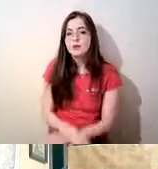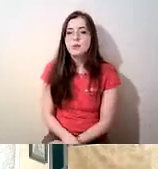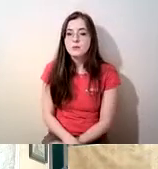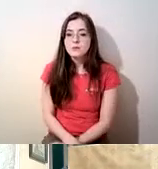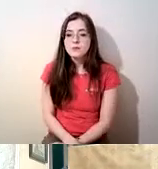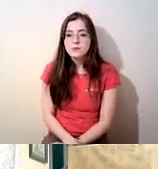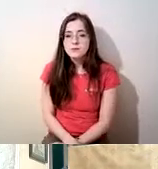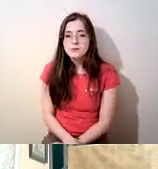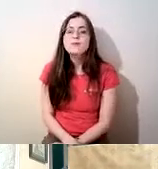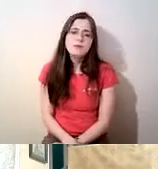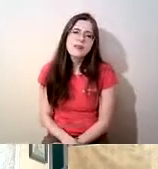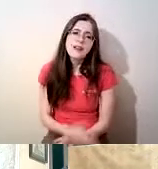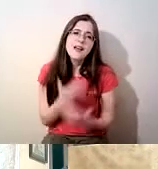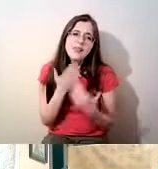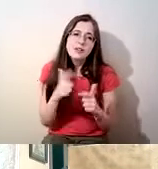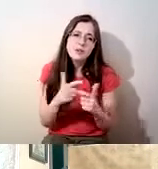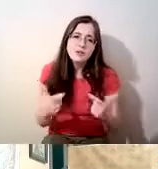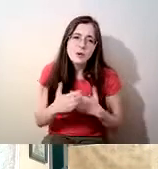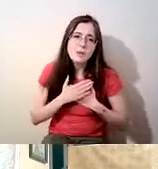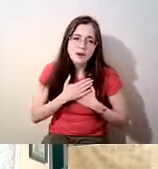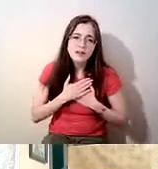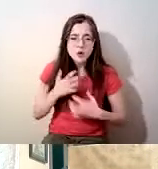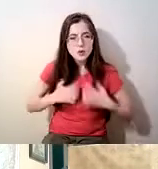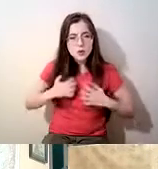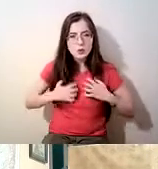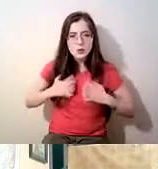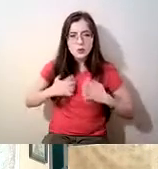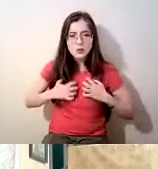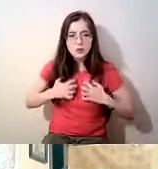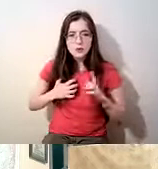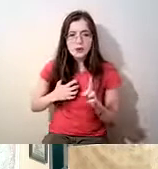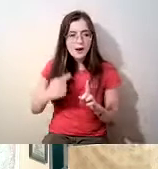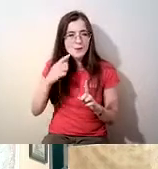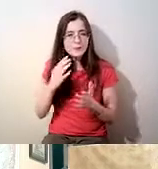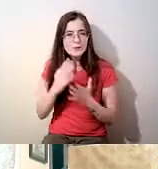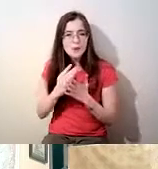thank you so much harry it's very interesting i think there will be a lot more i mean some